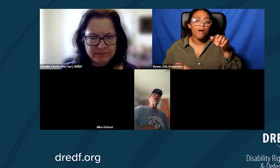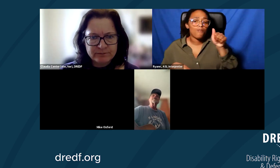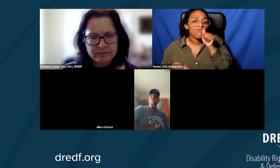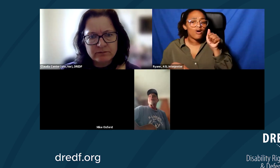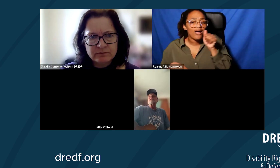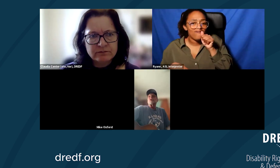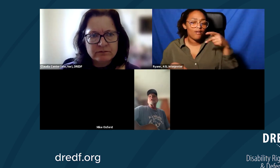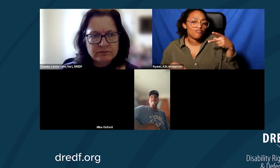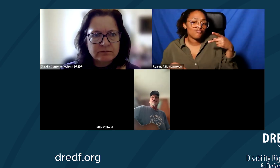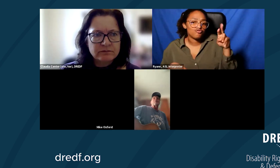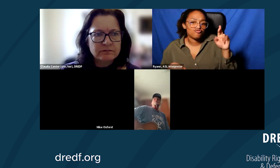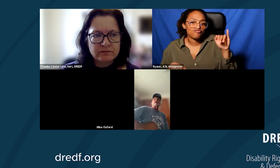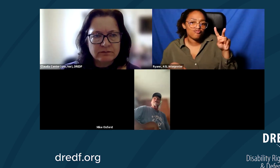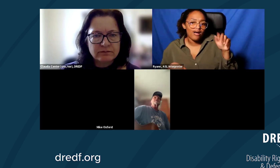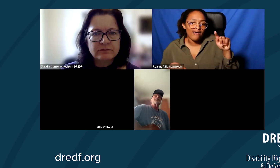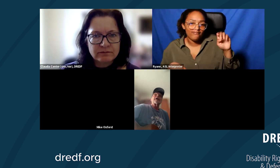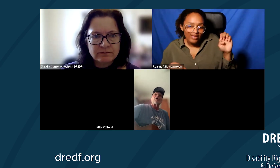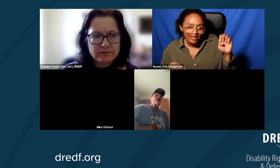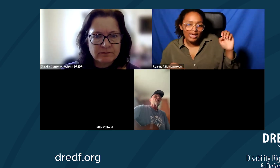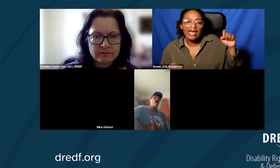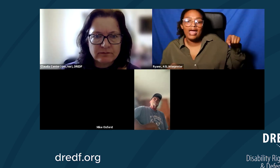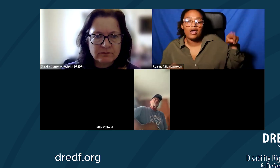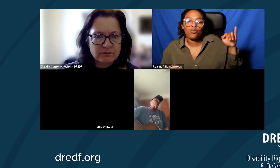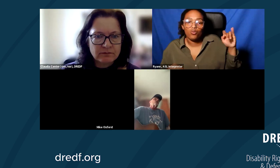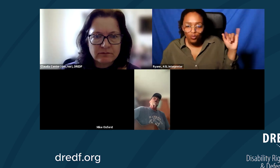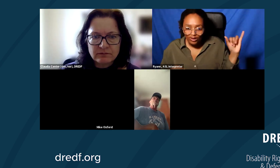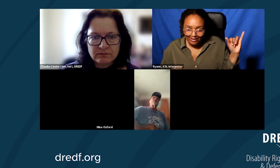Well, that's a good example. So that is a thing, I've read lots of articles,